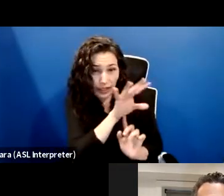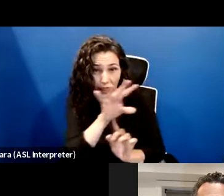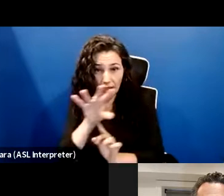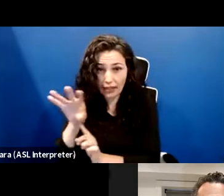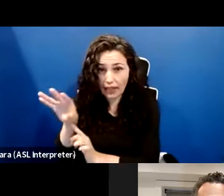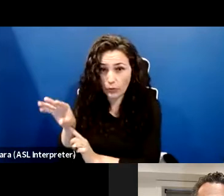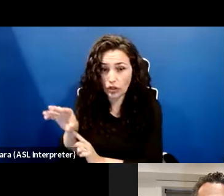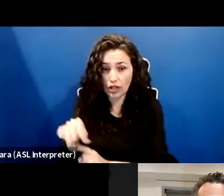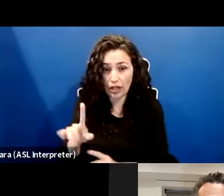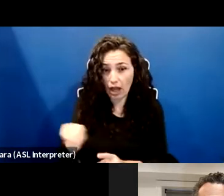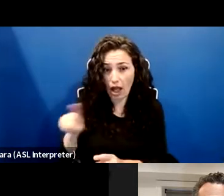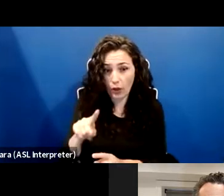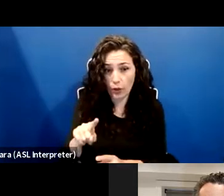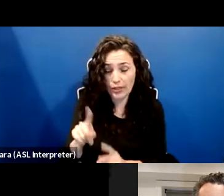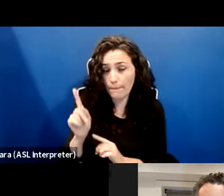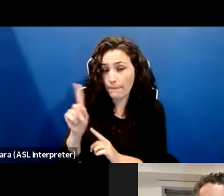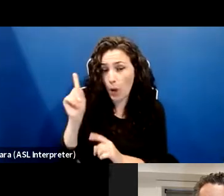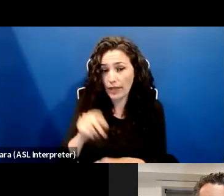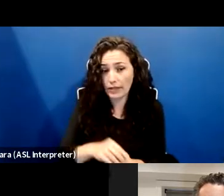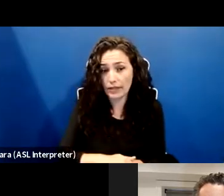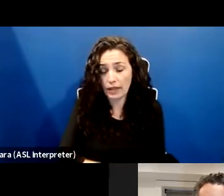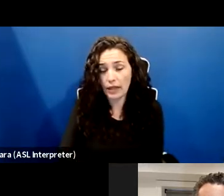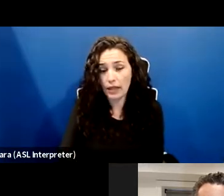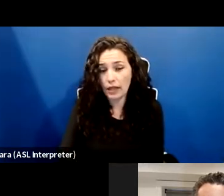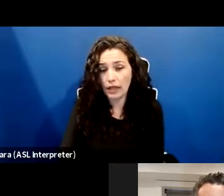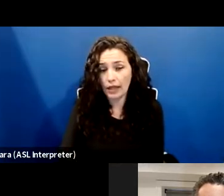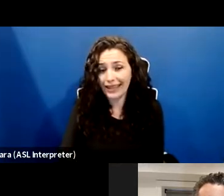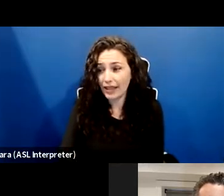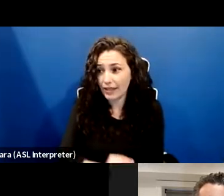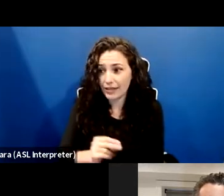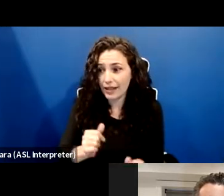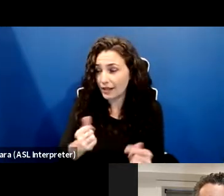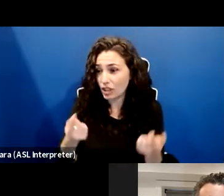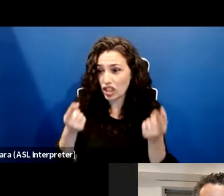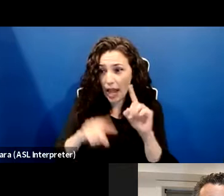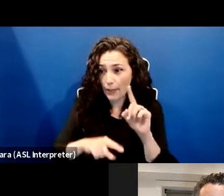that, you know, suddenly ignite before your eyes, cause you have the ability to shoot them together